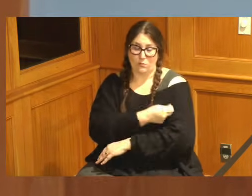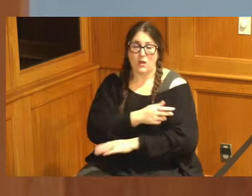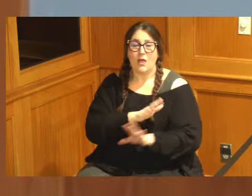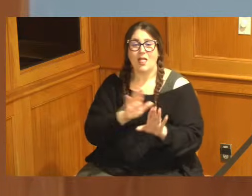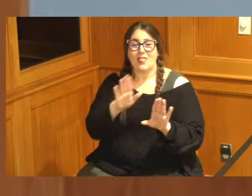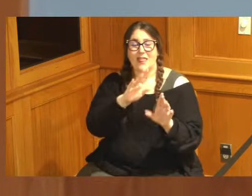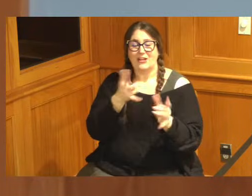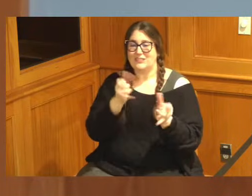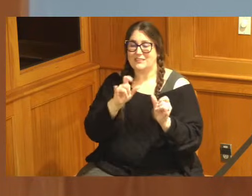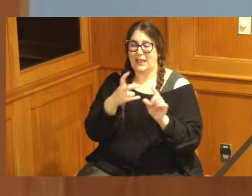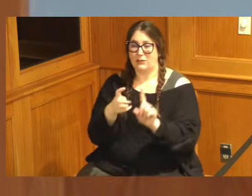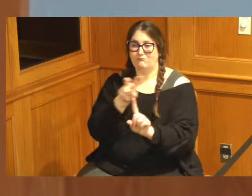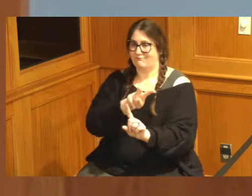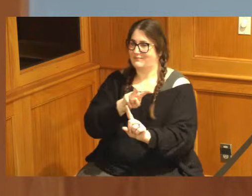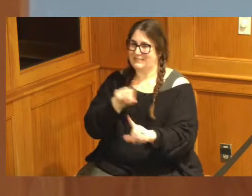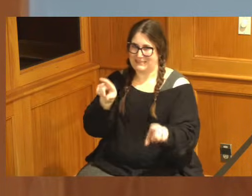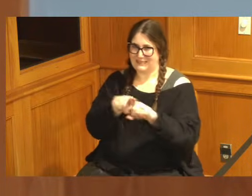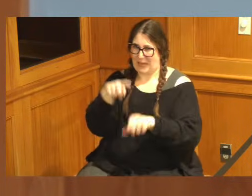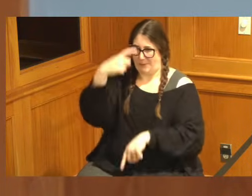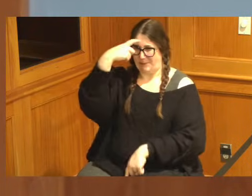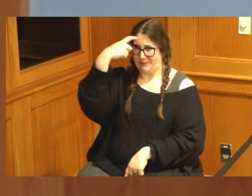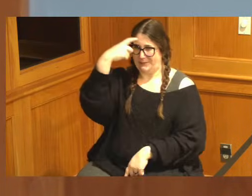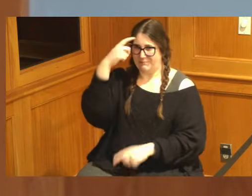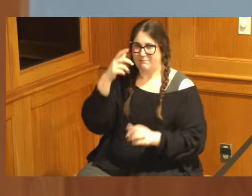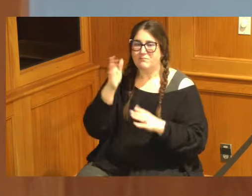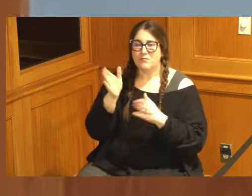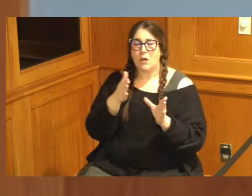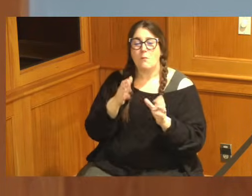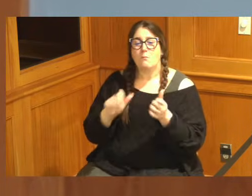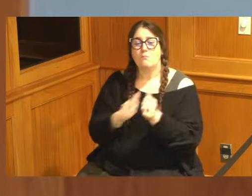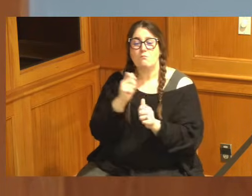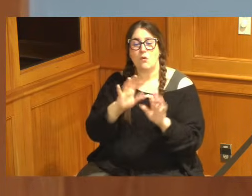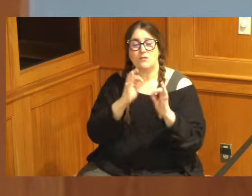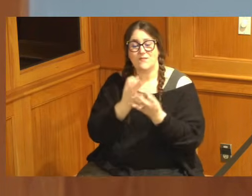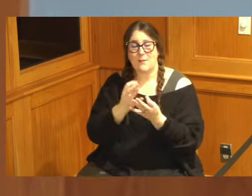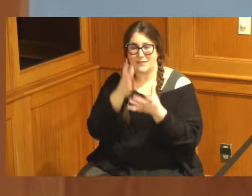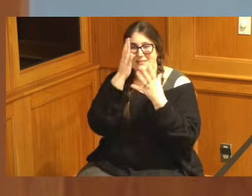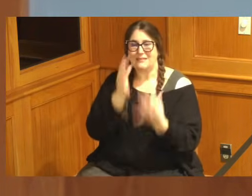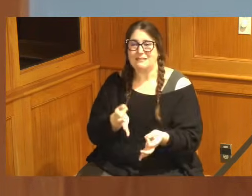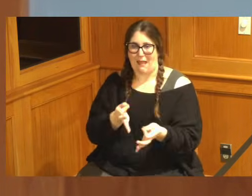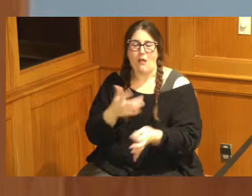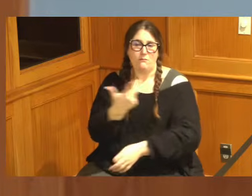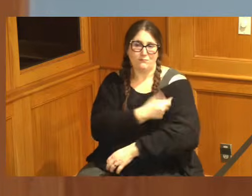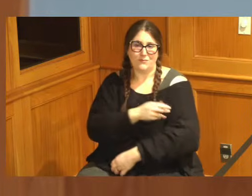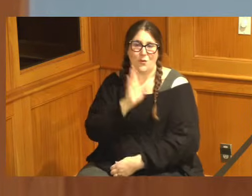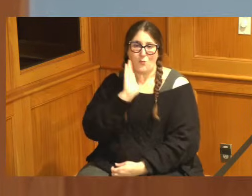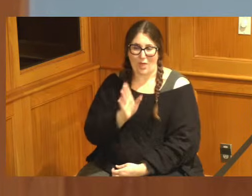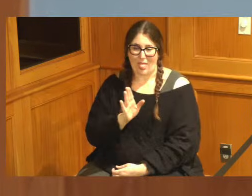mindset and so most families from what we can tell are still choosing to get vaccinated. Okay. Thank